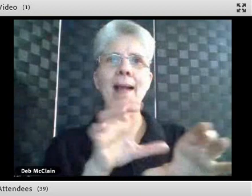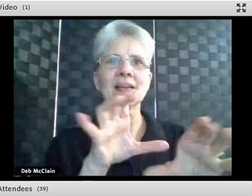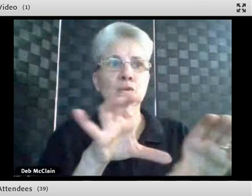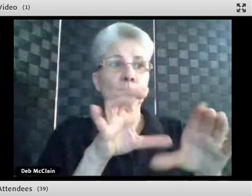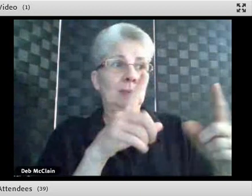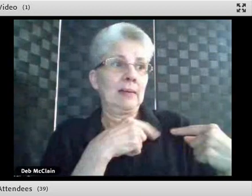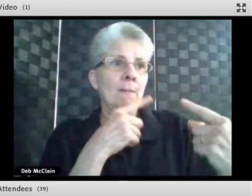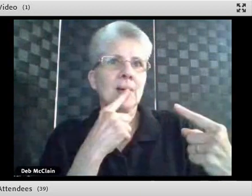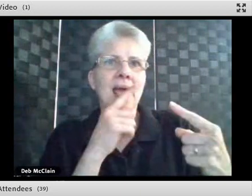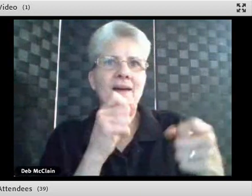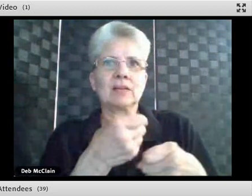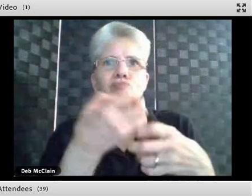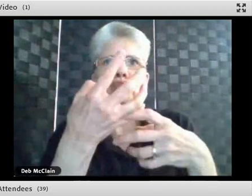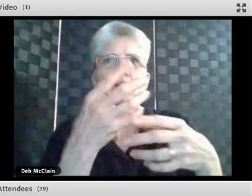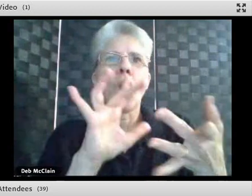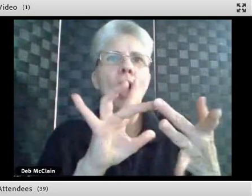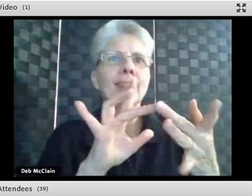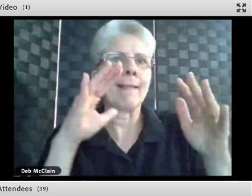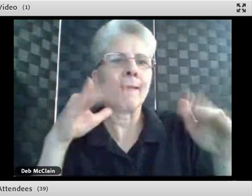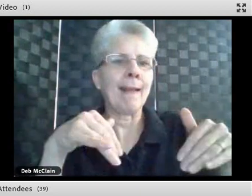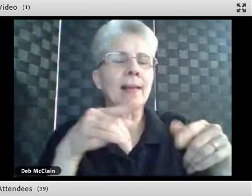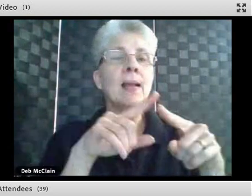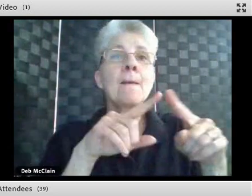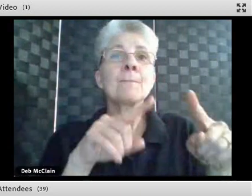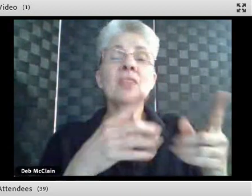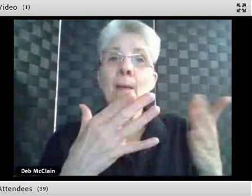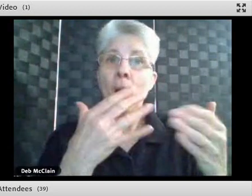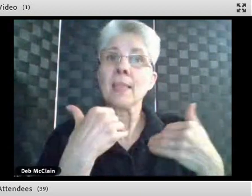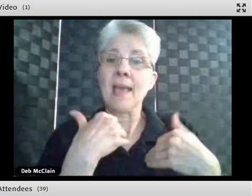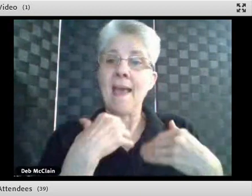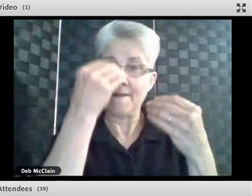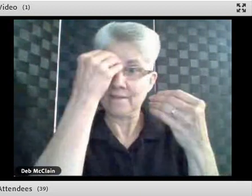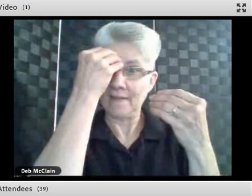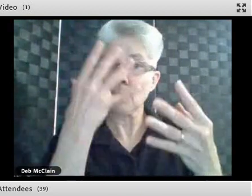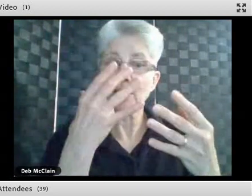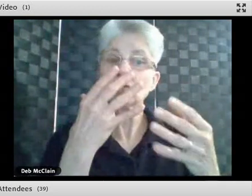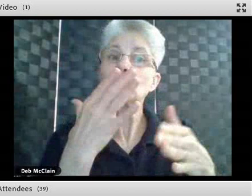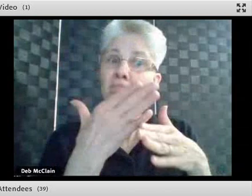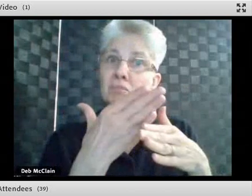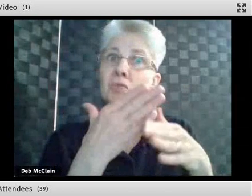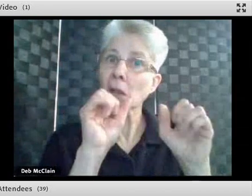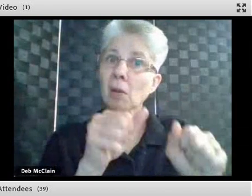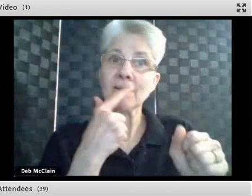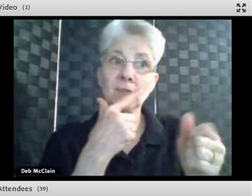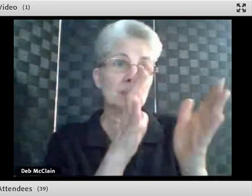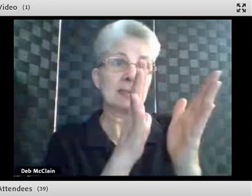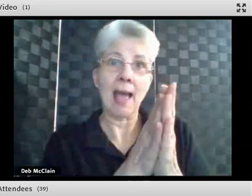but just haven't put information online yet. But they probably have information they're more than willing to share if you just ask them, you know,